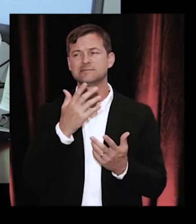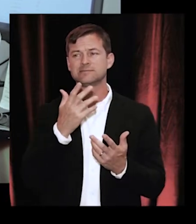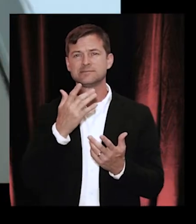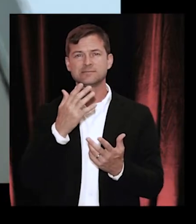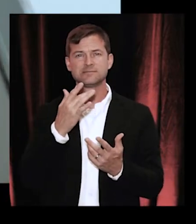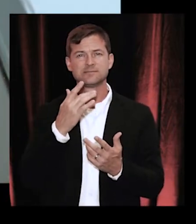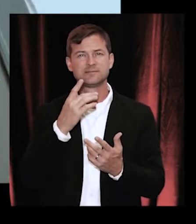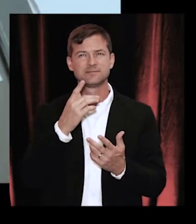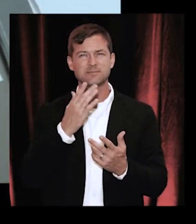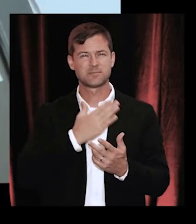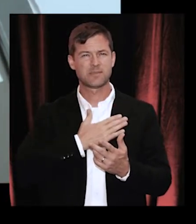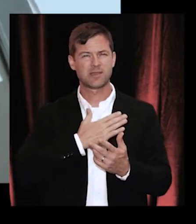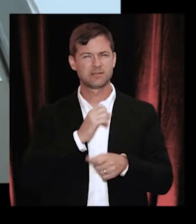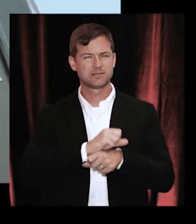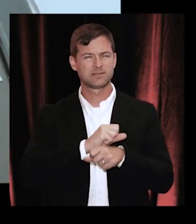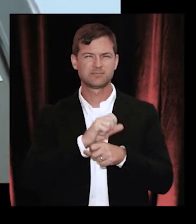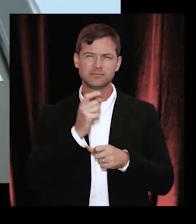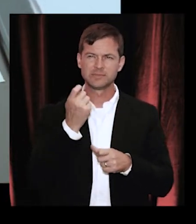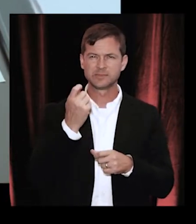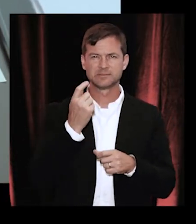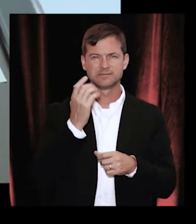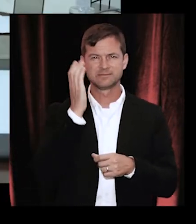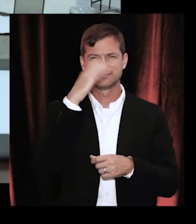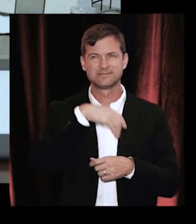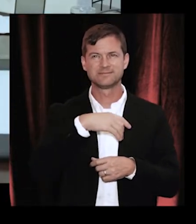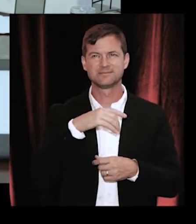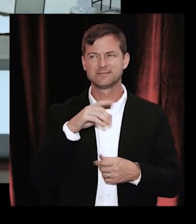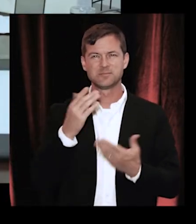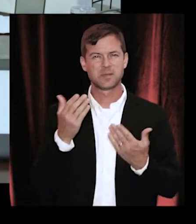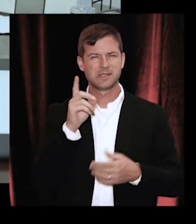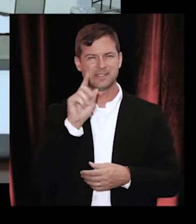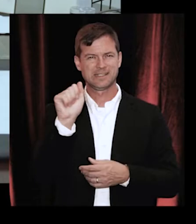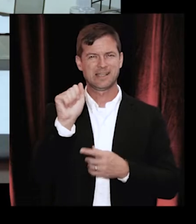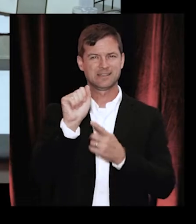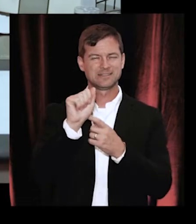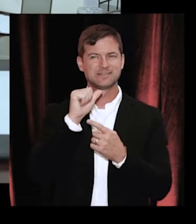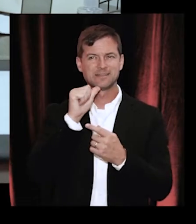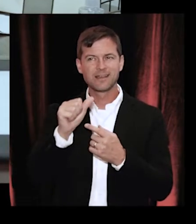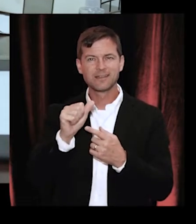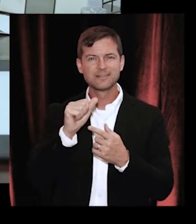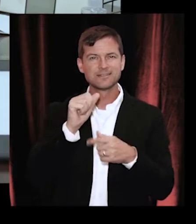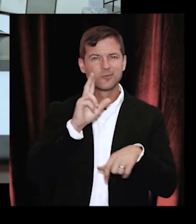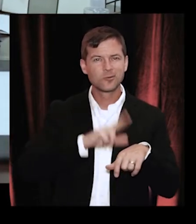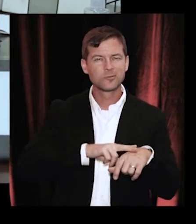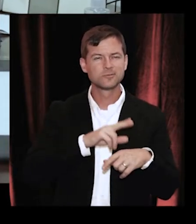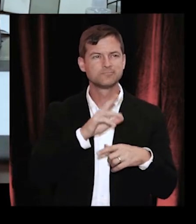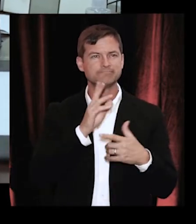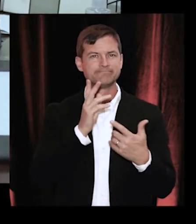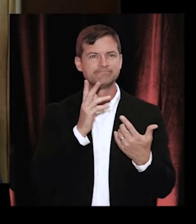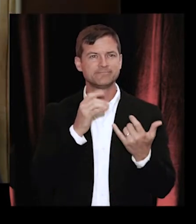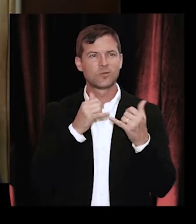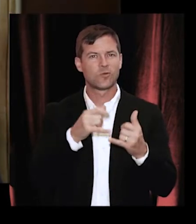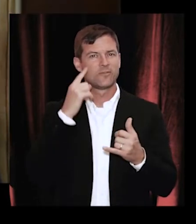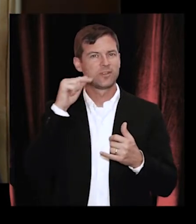for a D.A. to be nominated for an award like this. They think of D.A.s as crime fighting agents and we are protecting